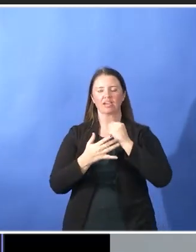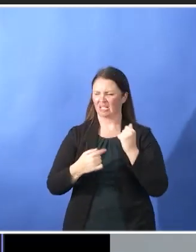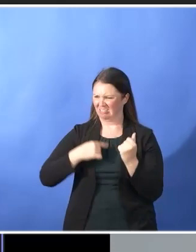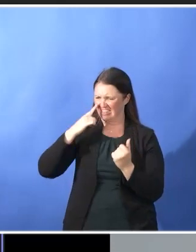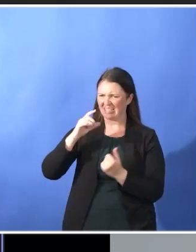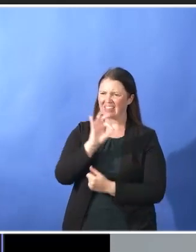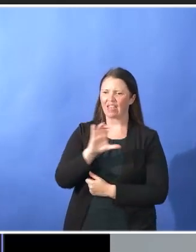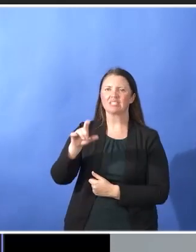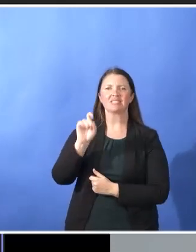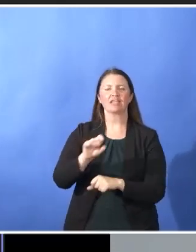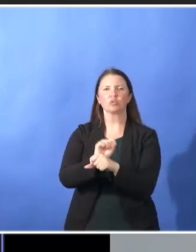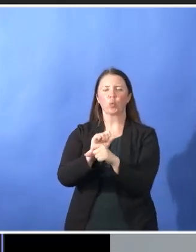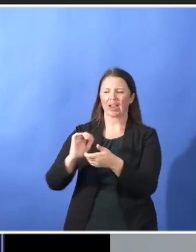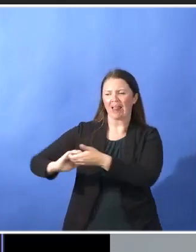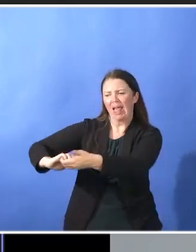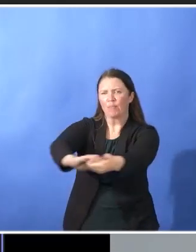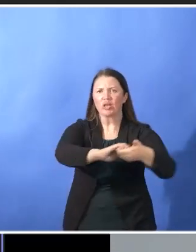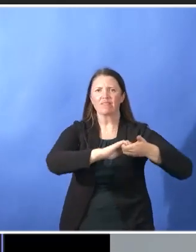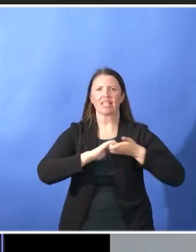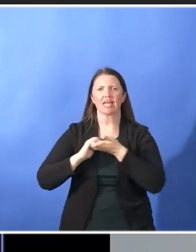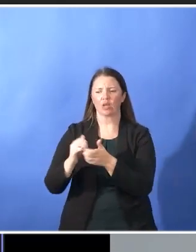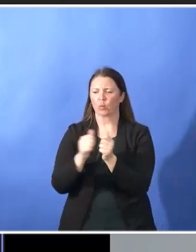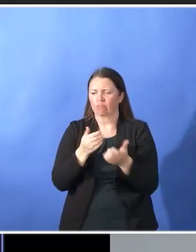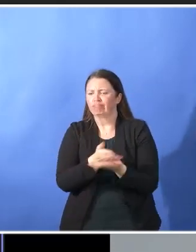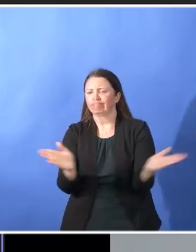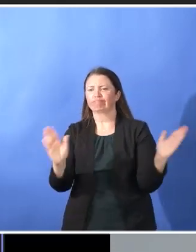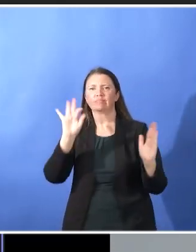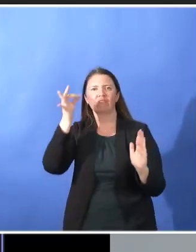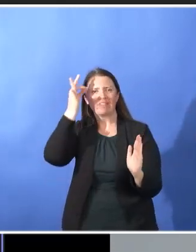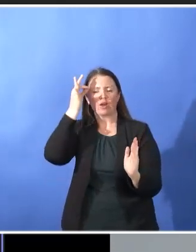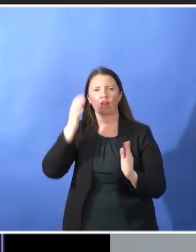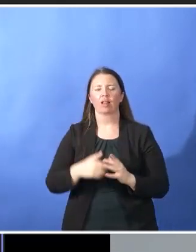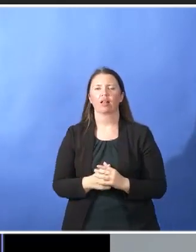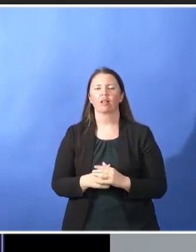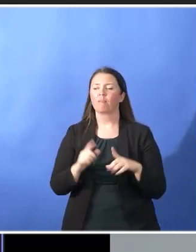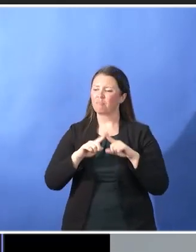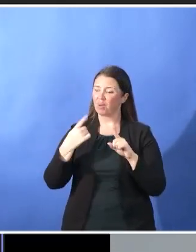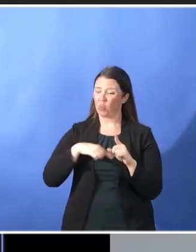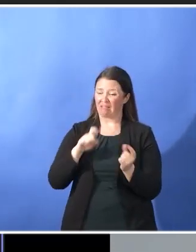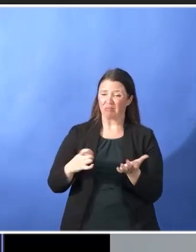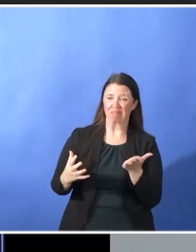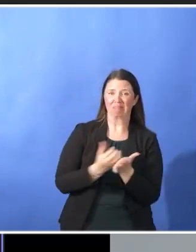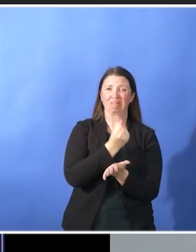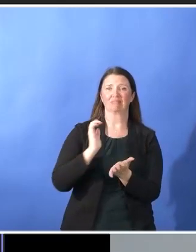THE FCC MUST CONTINUE TO WORK COLLABORATIVELY THROUGHOUT THE GOVERNMENT, BUT WE MUST LEVERAGE OUR COLLECTIVE